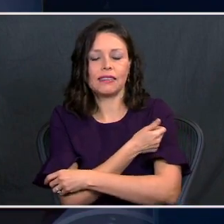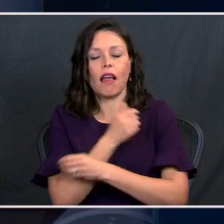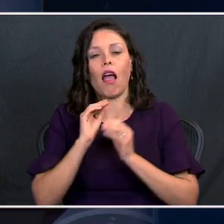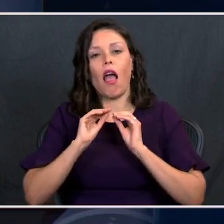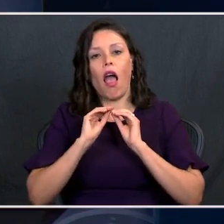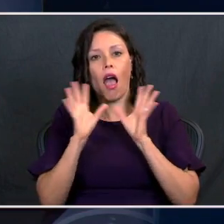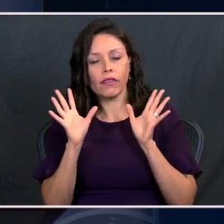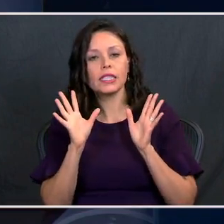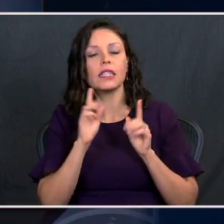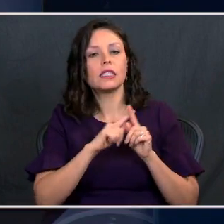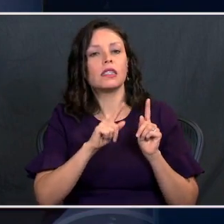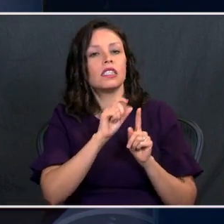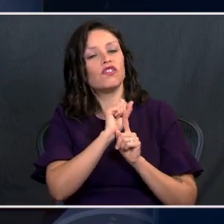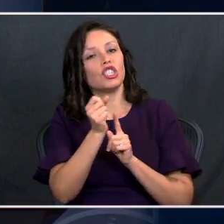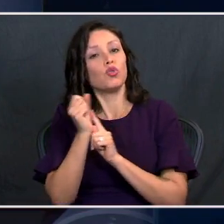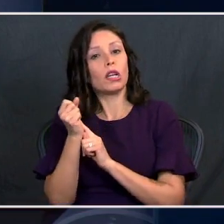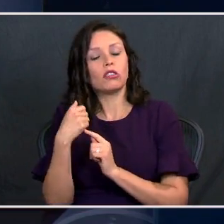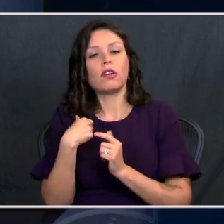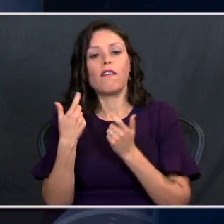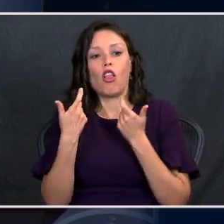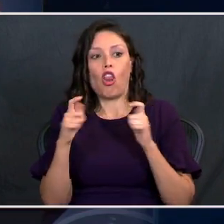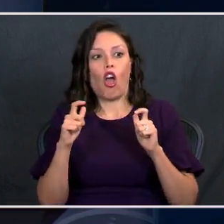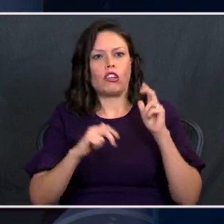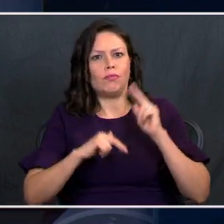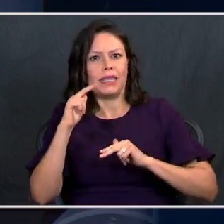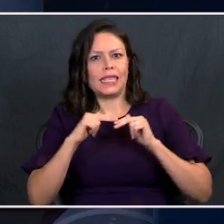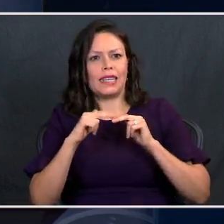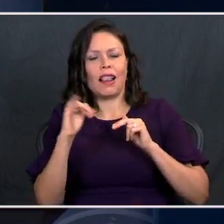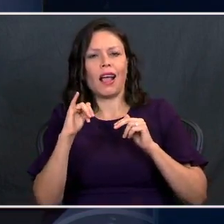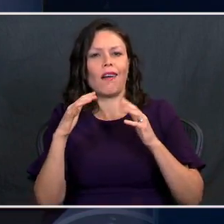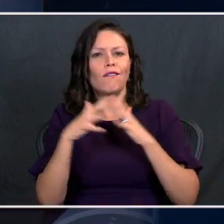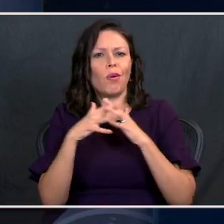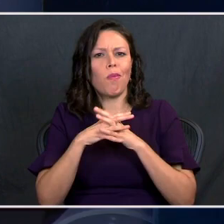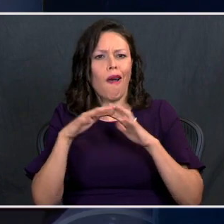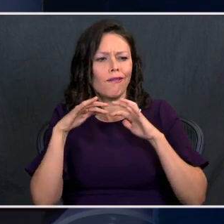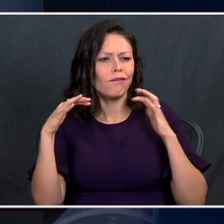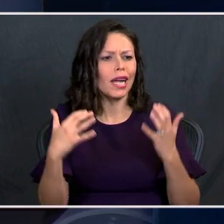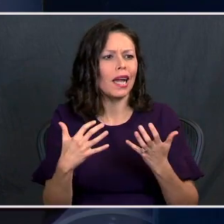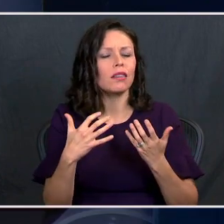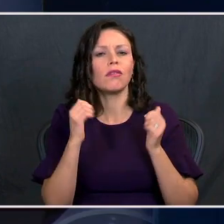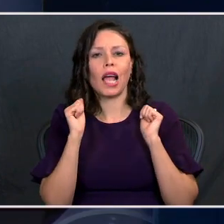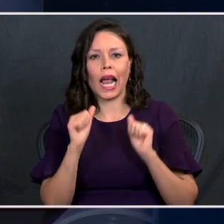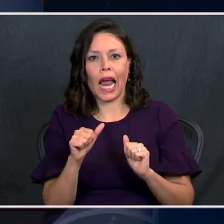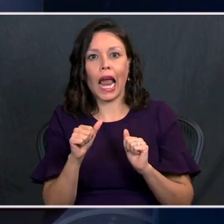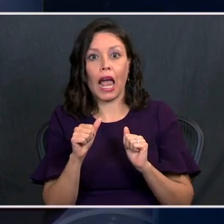scenarios where there are large facilities, whether they're football fields or others, to do that can be quite efficient.